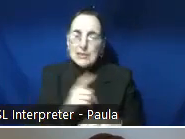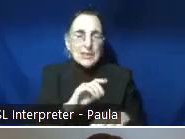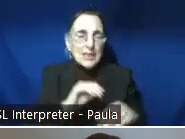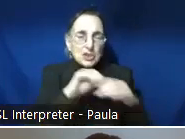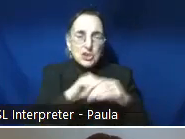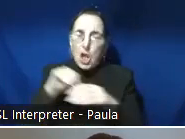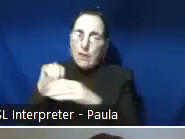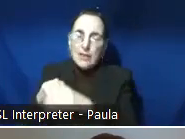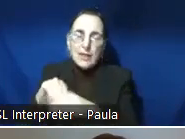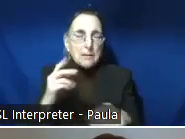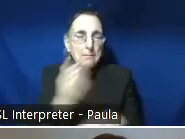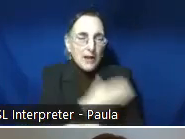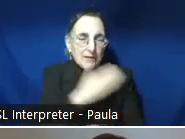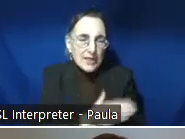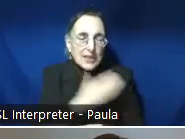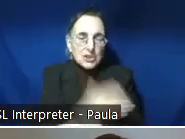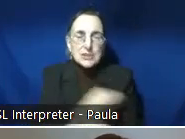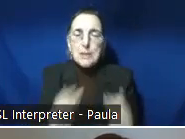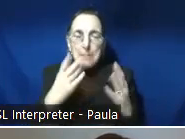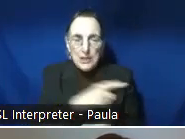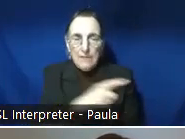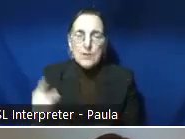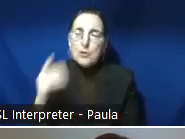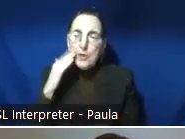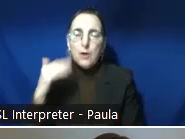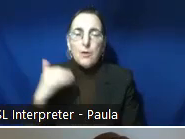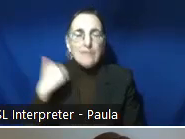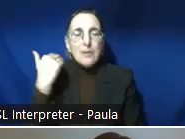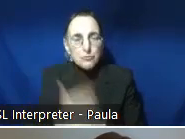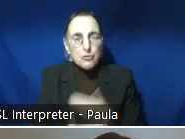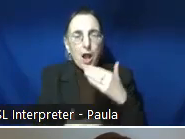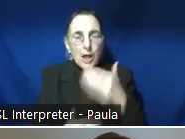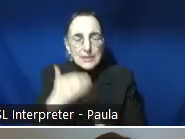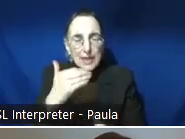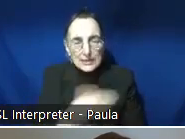you may know. There is a process that involves intake, assessment,